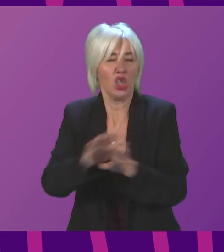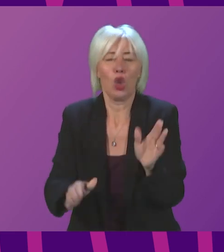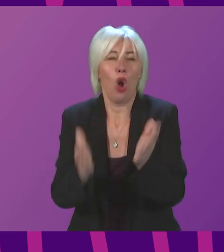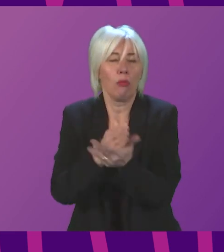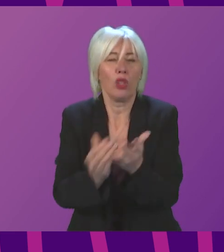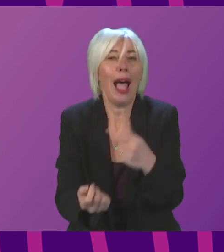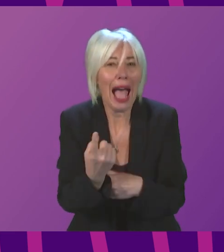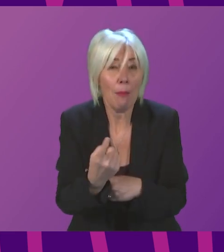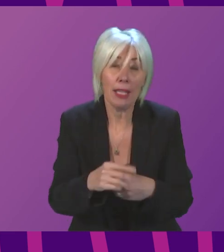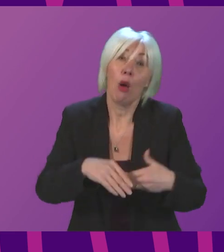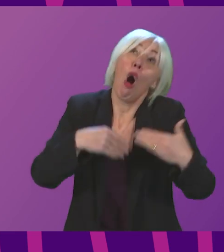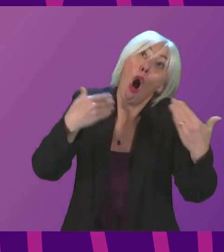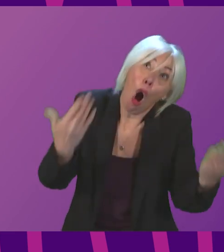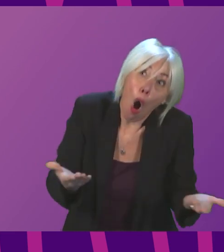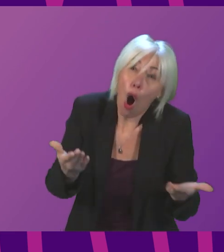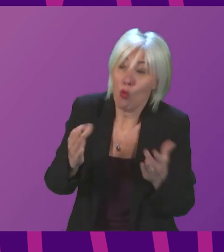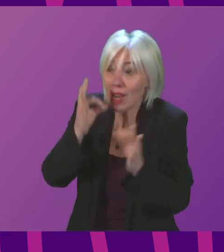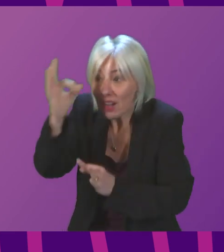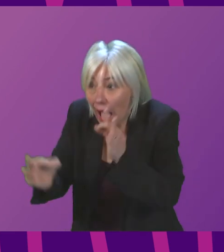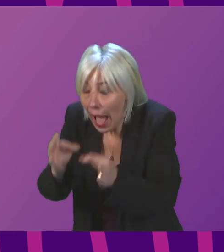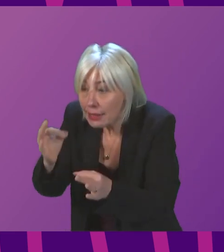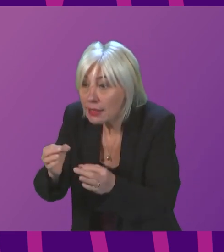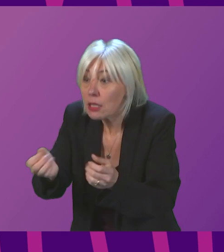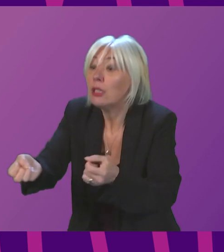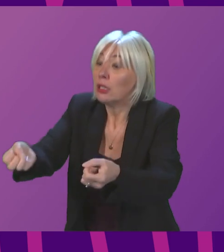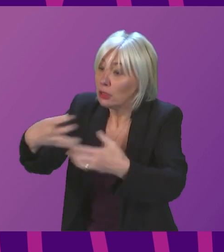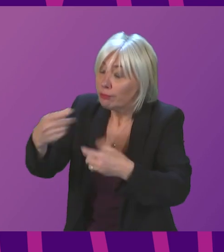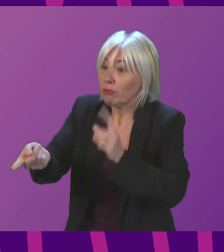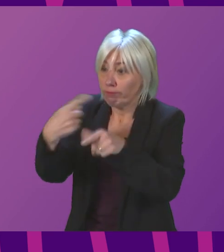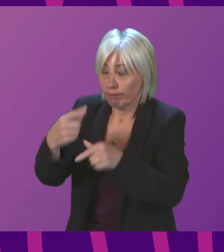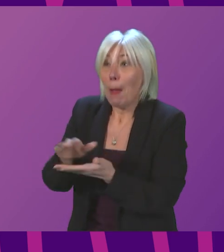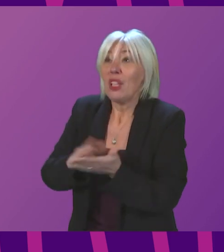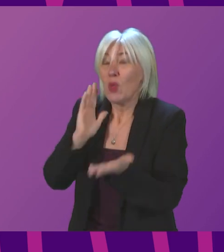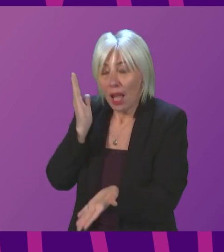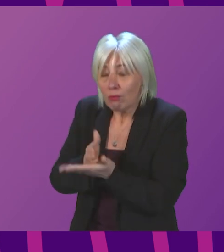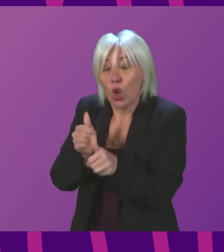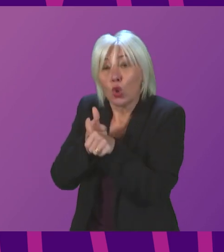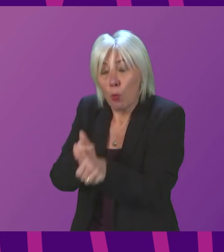can get the answers that allow us to better support young people and provide them with